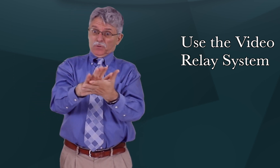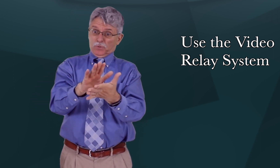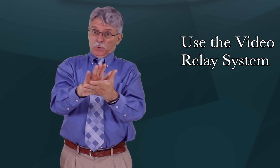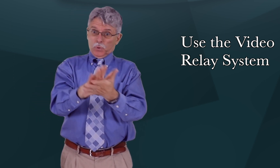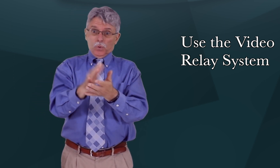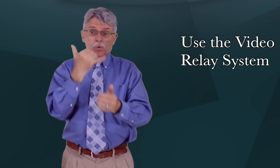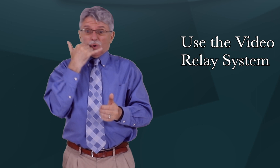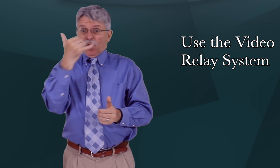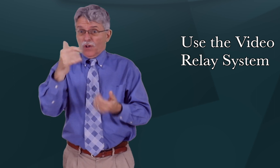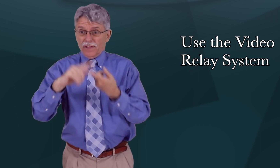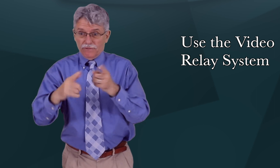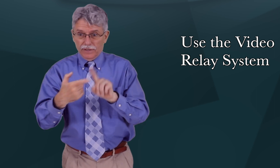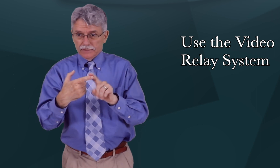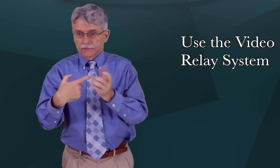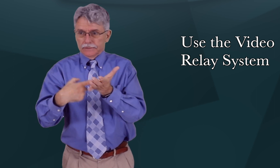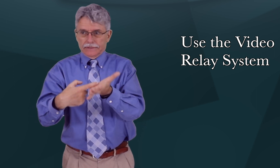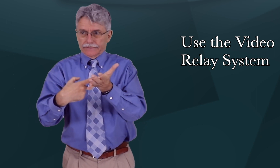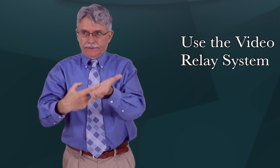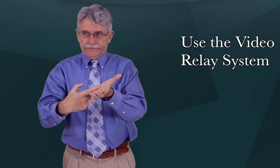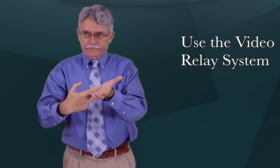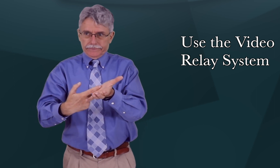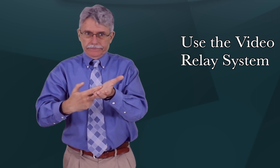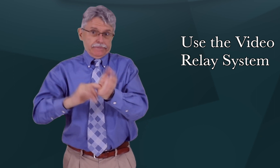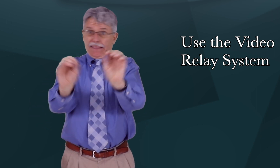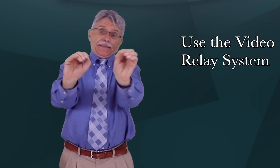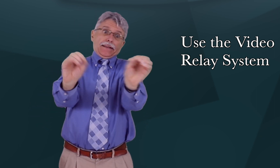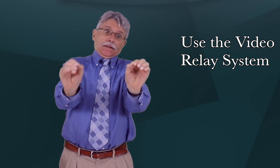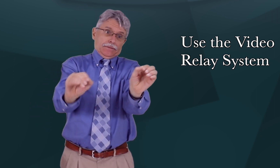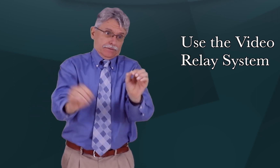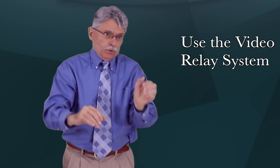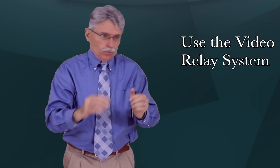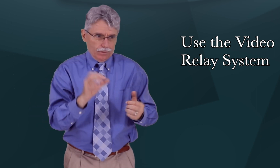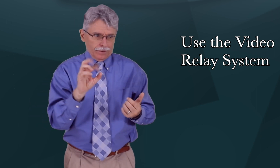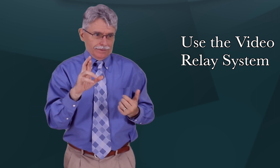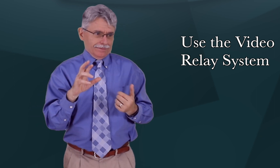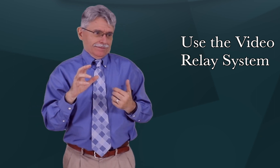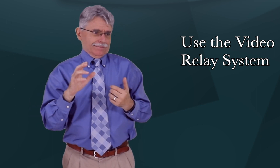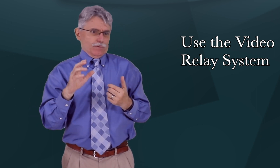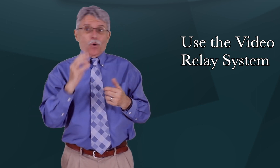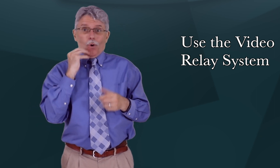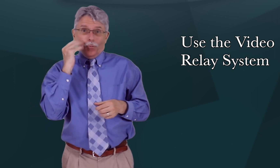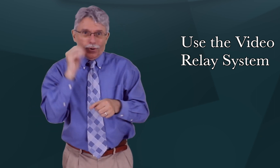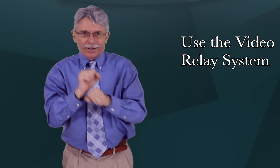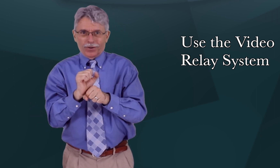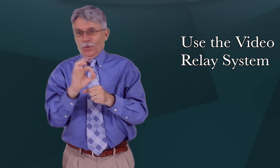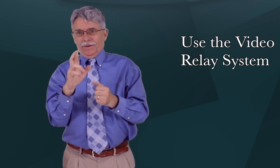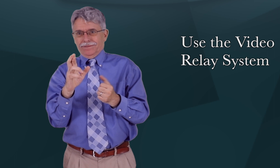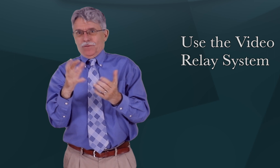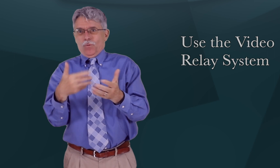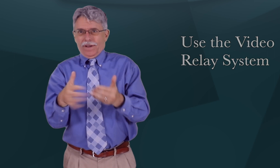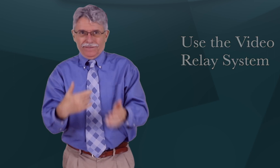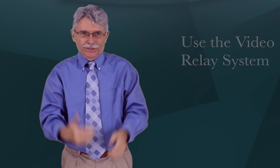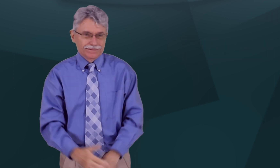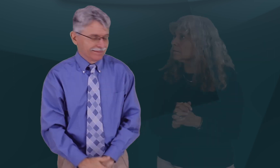If they're in mainstream school, call their friends and talk about nothing at all! Or homework or whatever.